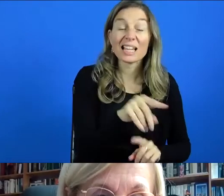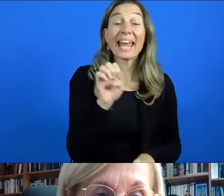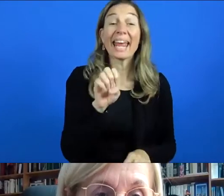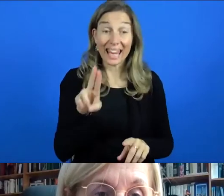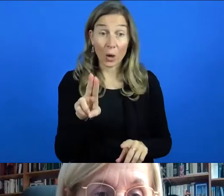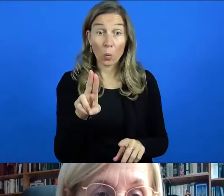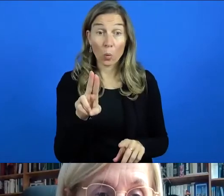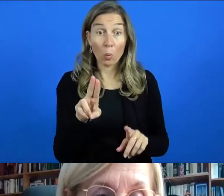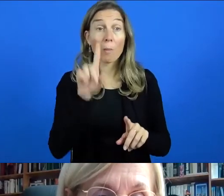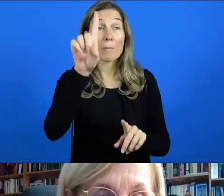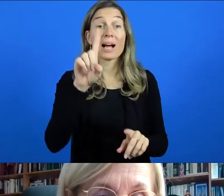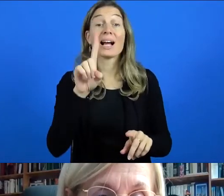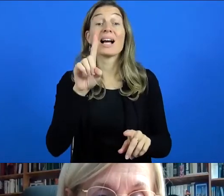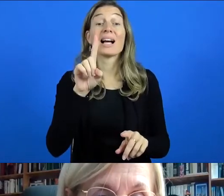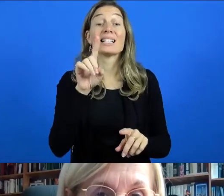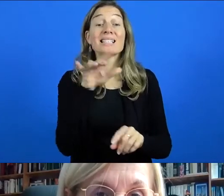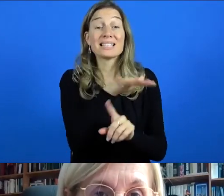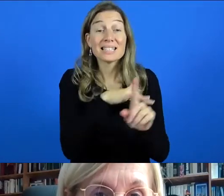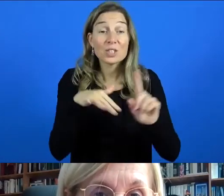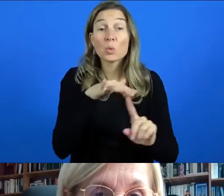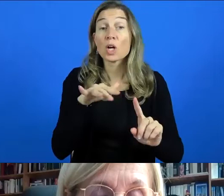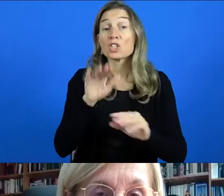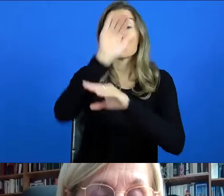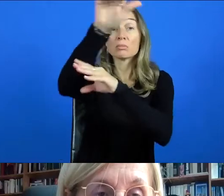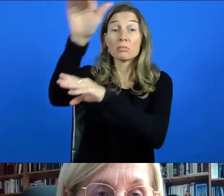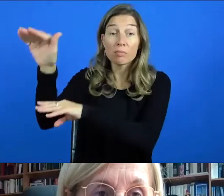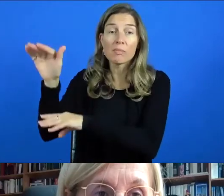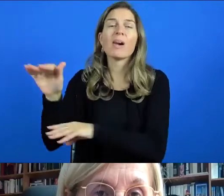and Marta replied, the external action service handled